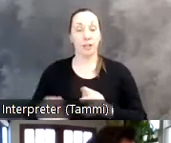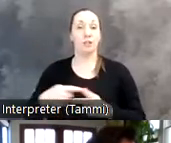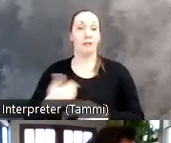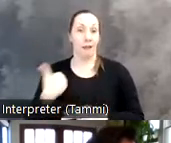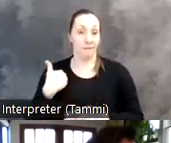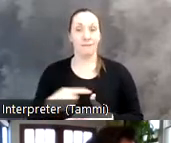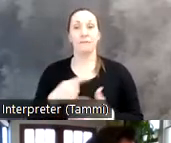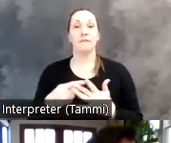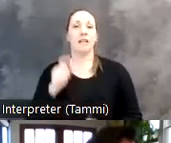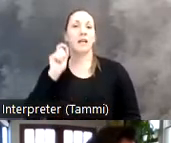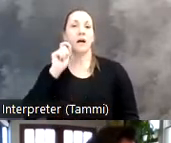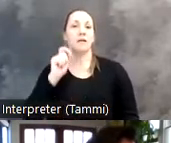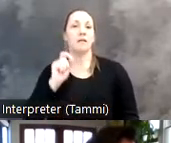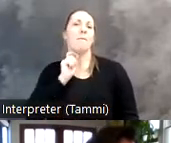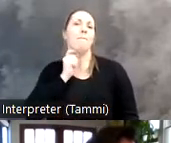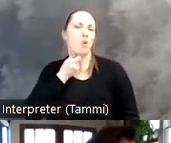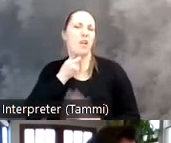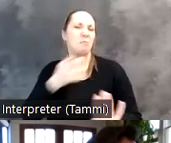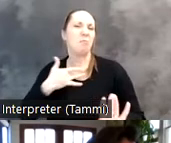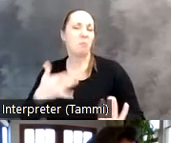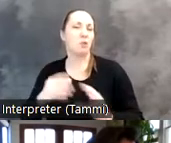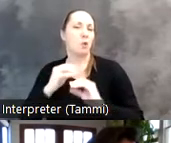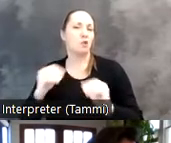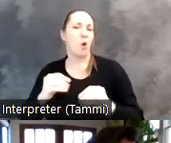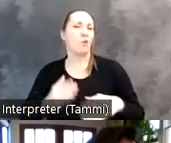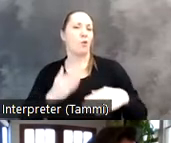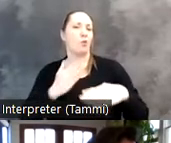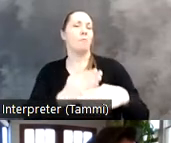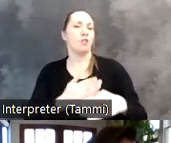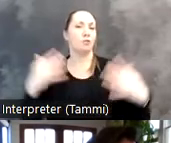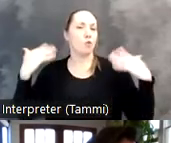chat as well, ASL translation is also provide